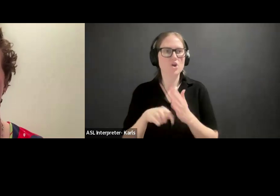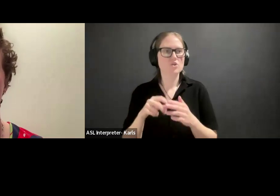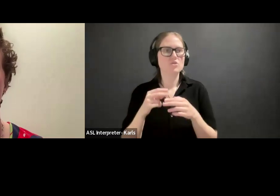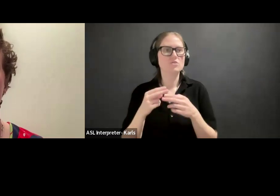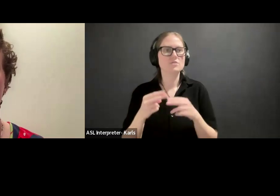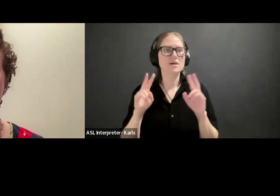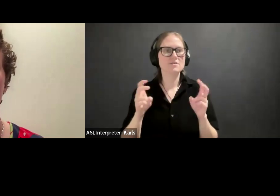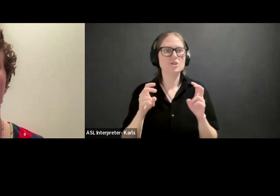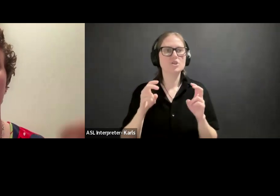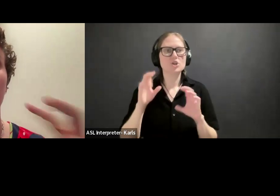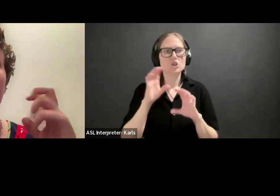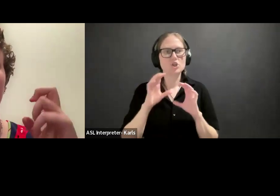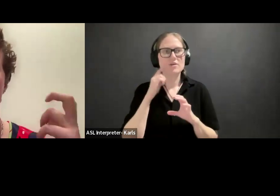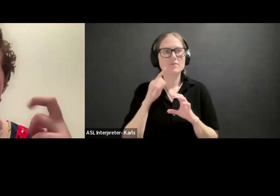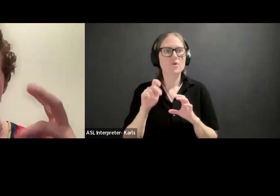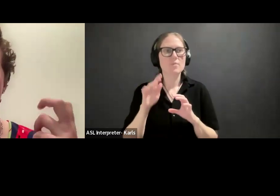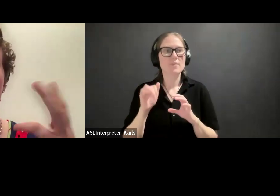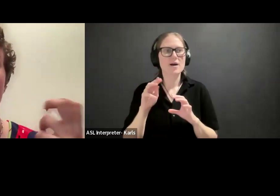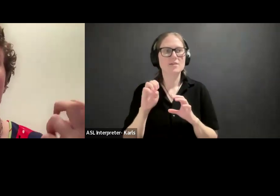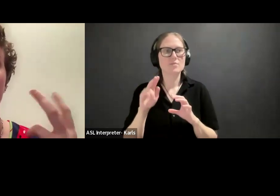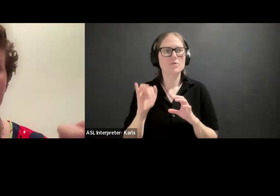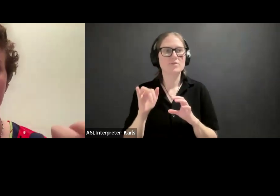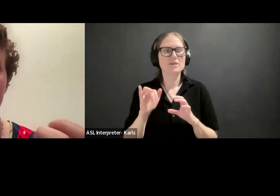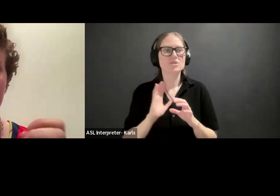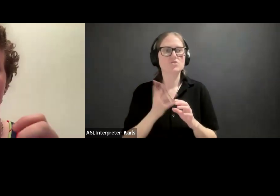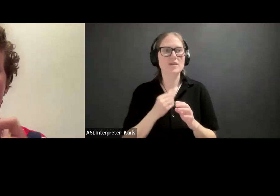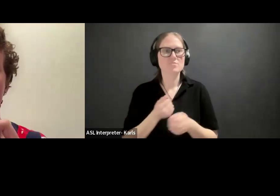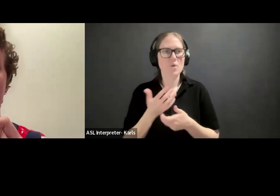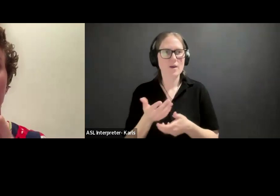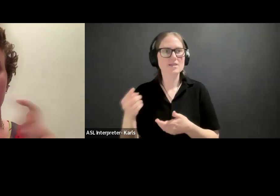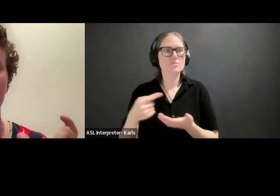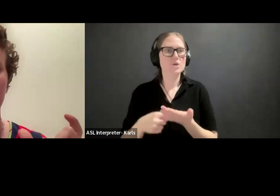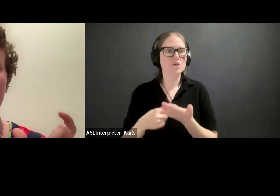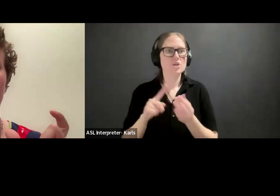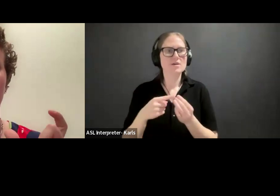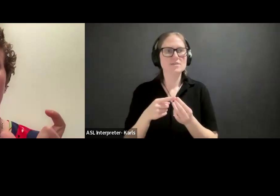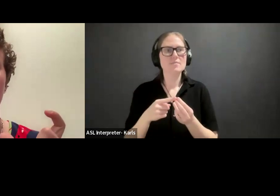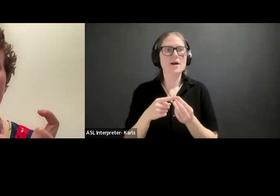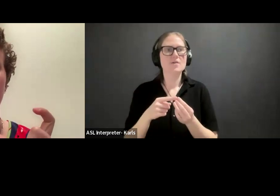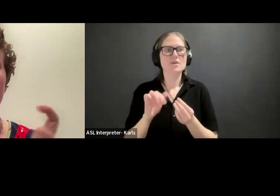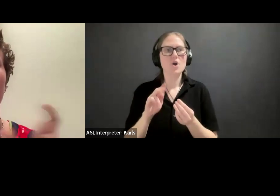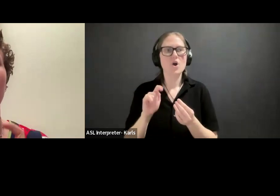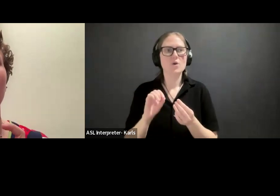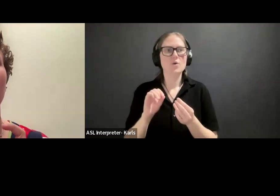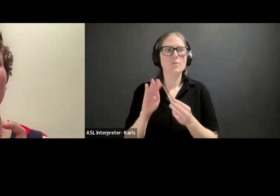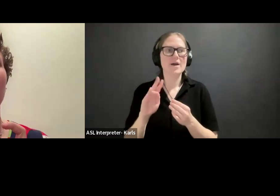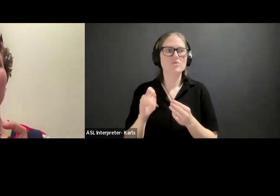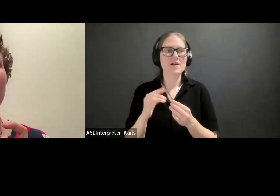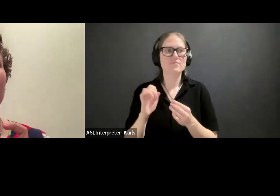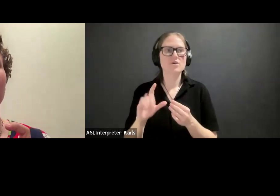Um, the autobiographical narrative of transition, which is kind of the dominant, um, literary